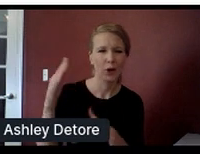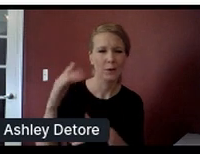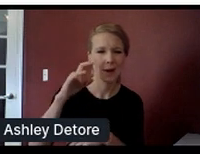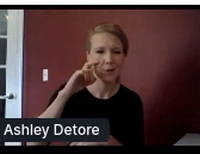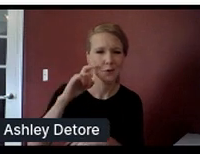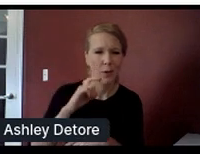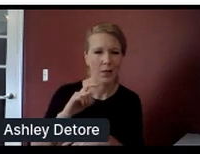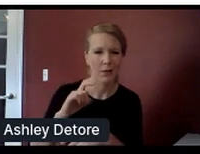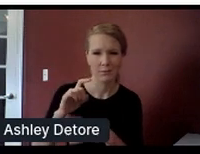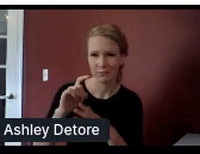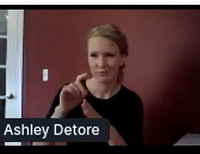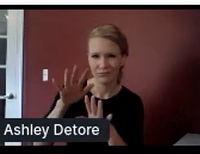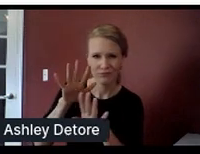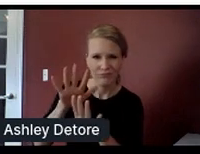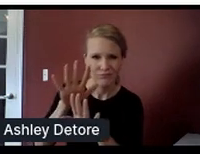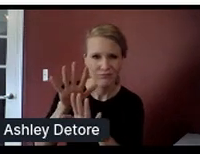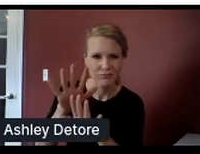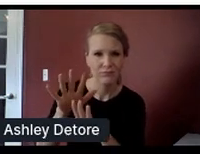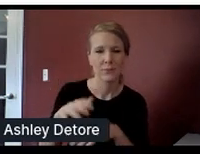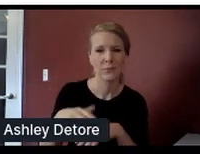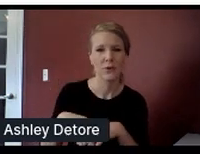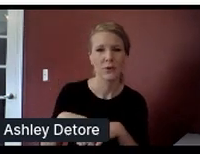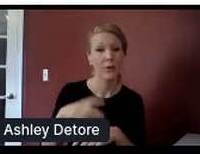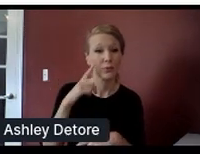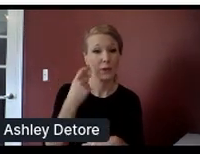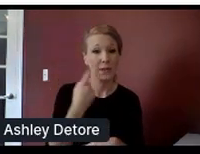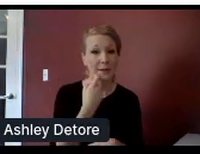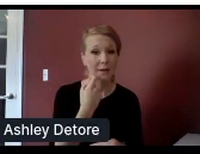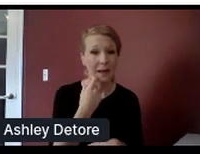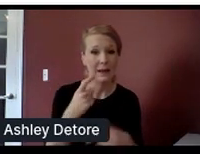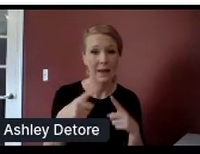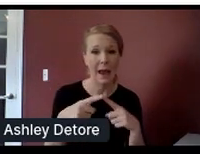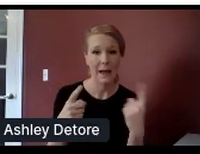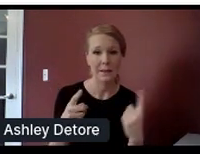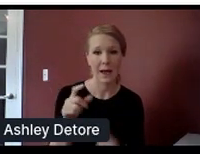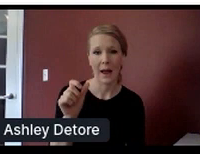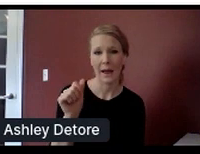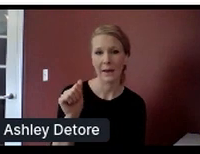in anti-Asian violence and sentiments.